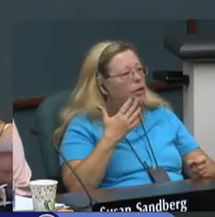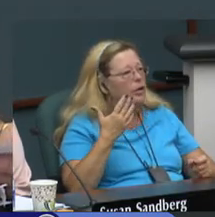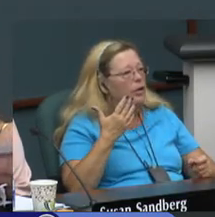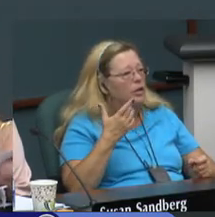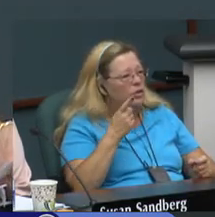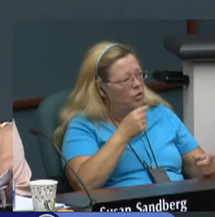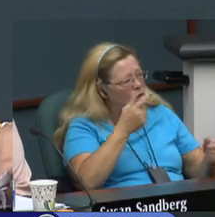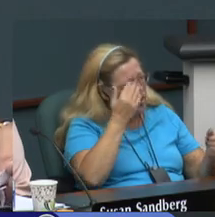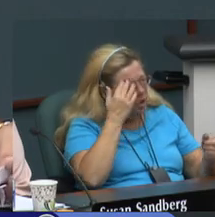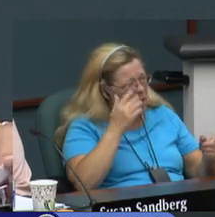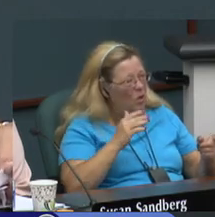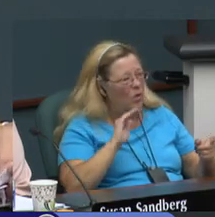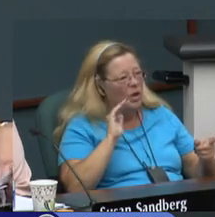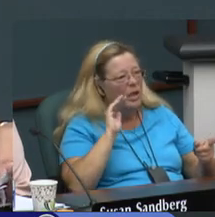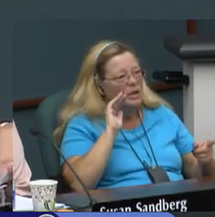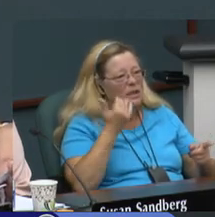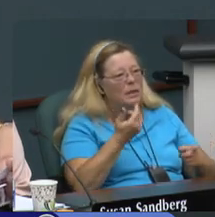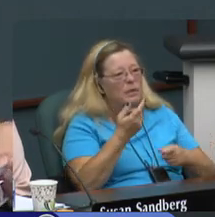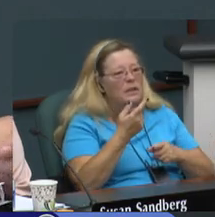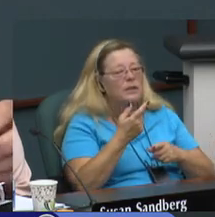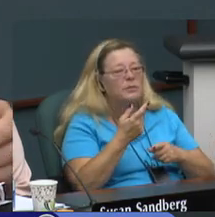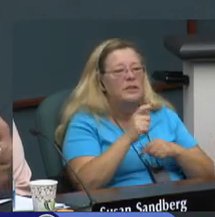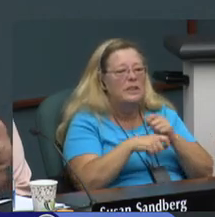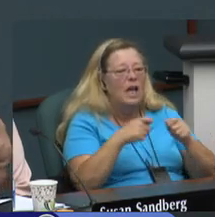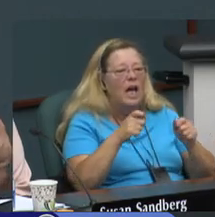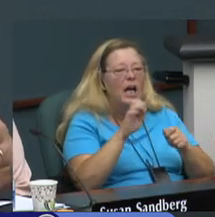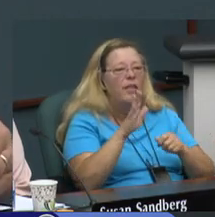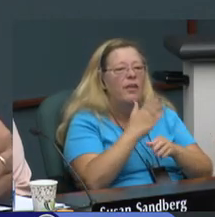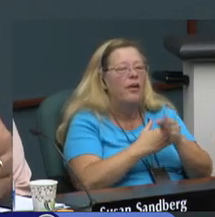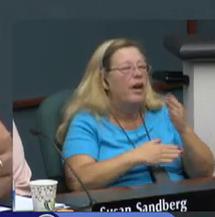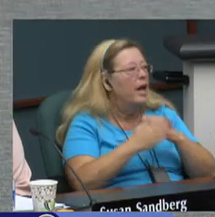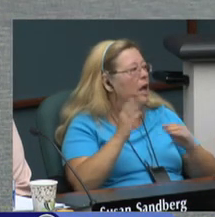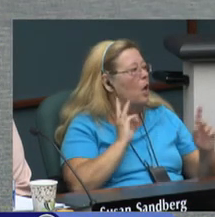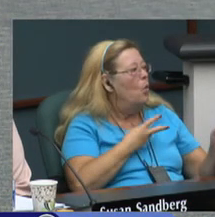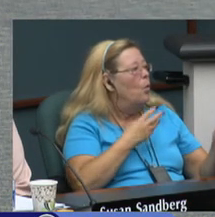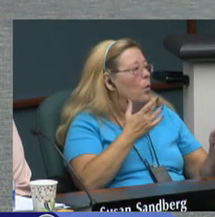that it ties the hands of an architect